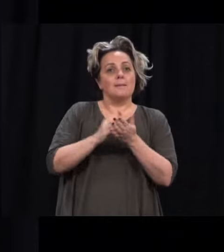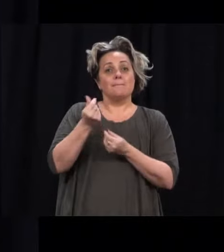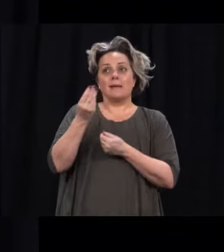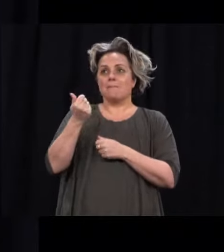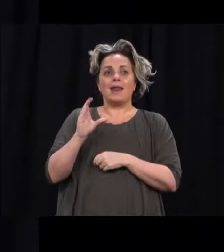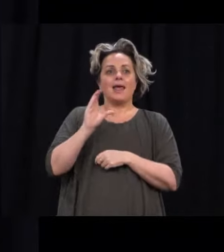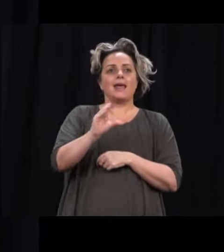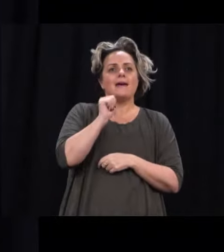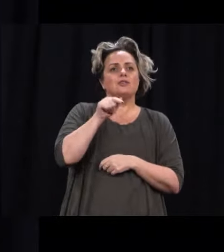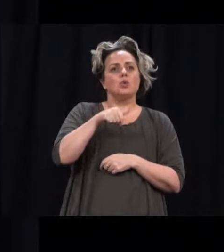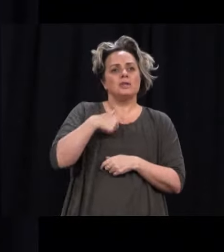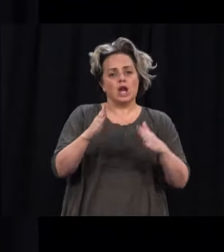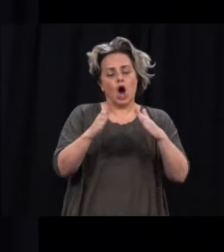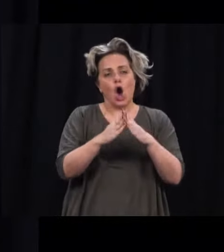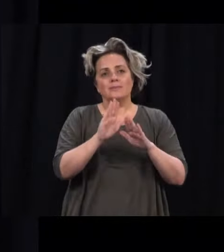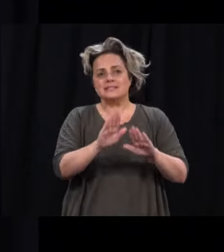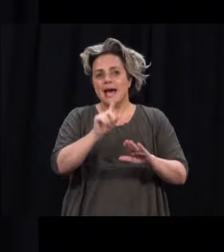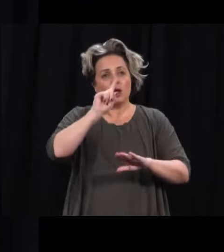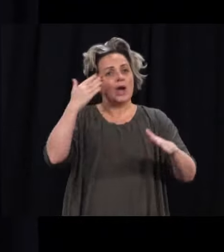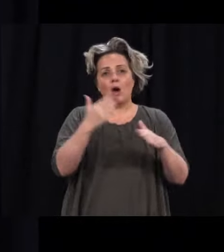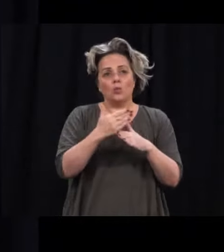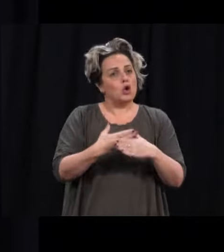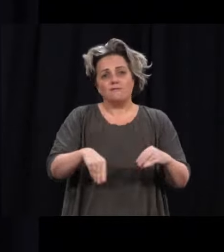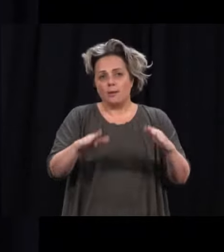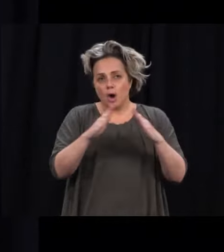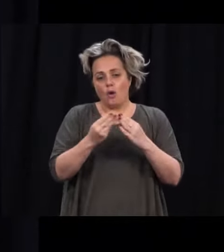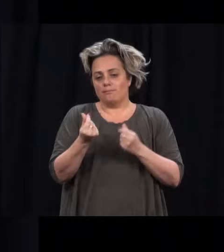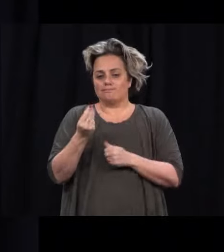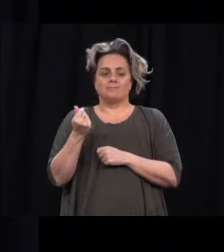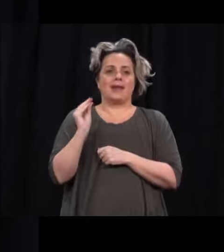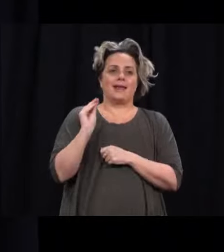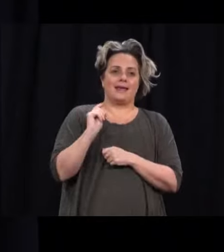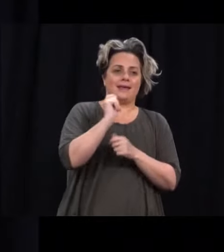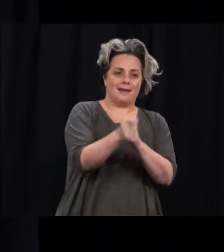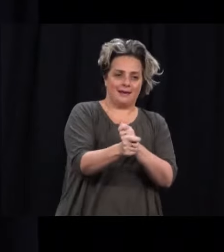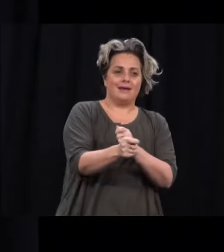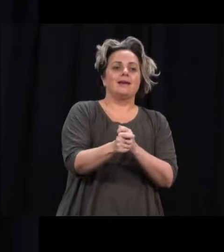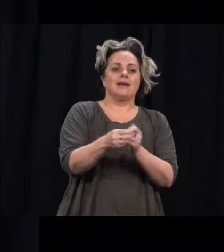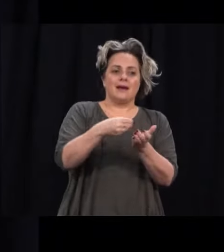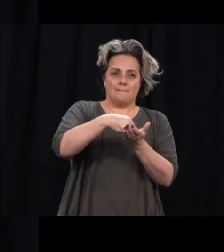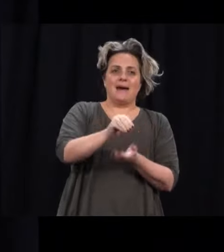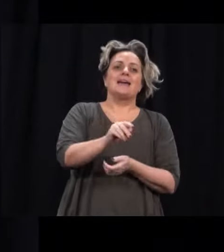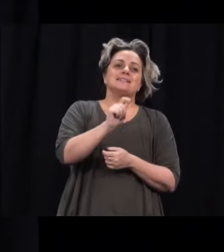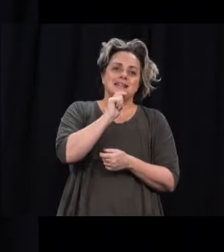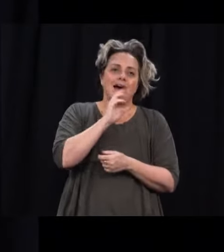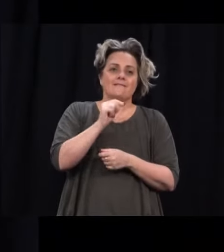This is a scheme available for employers including self- employed to help pay employees